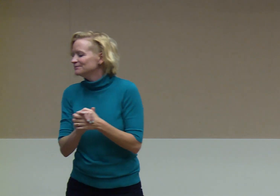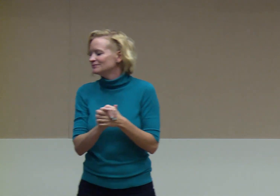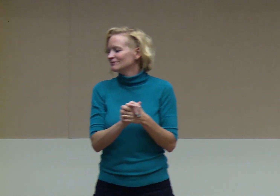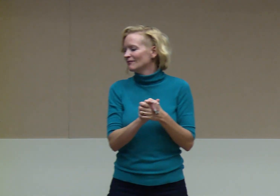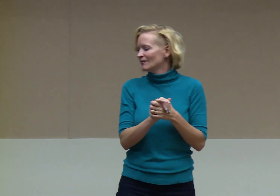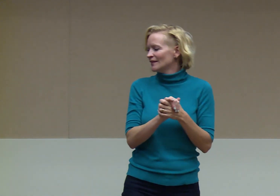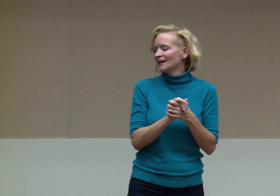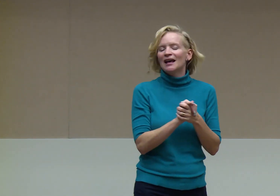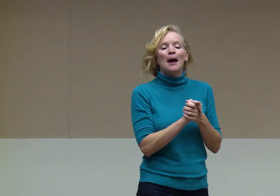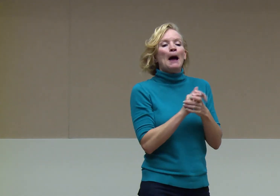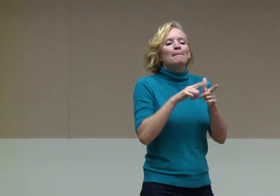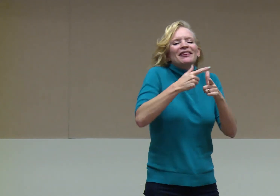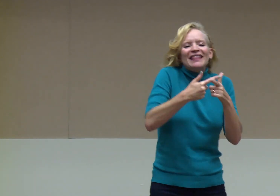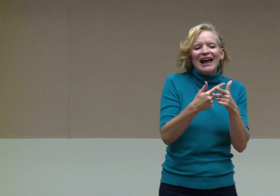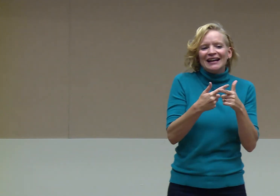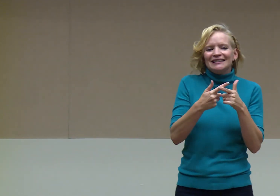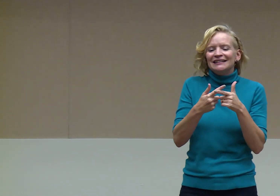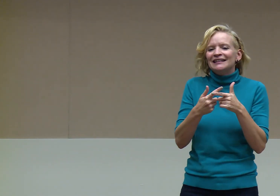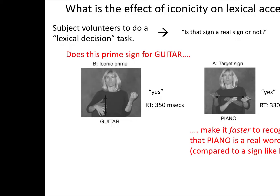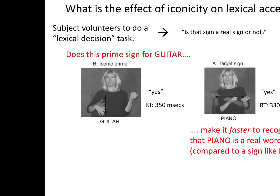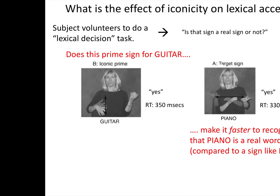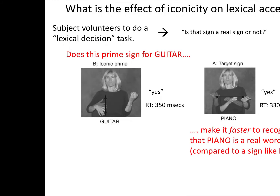and they're already excited, and so they just latch on to that.